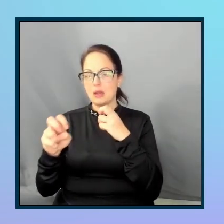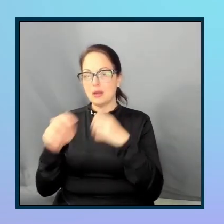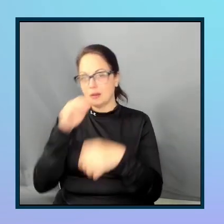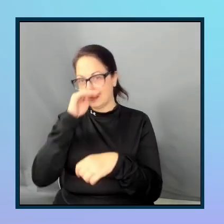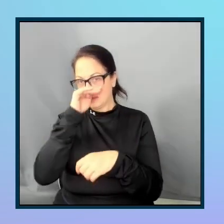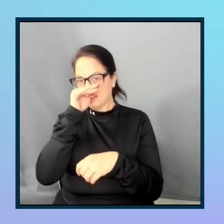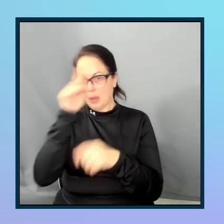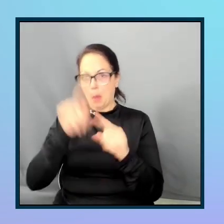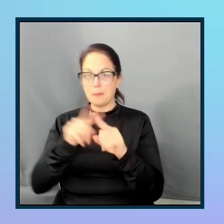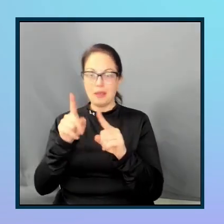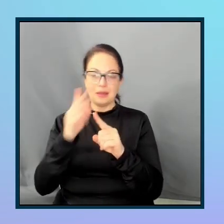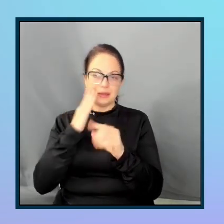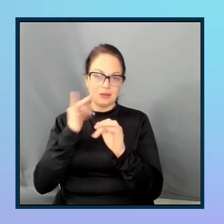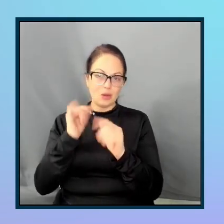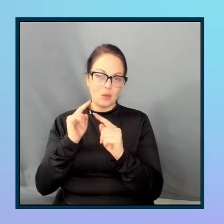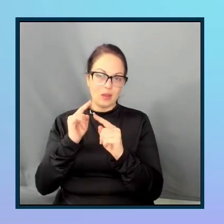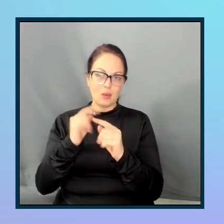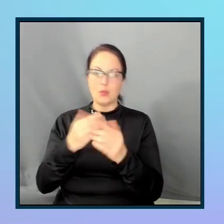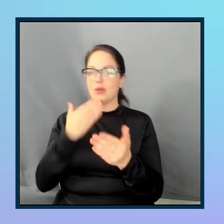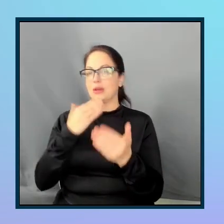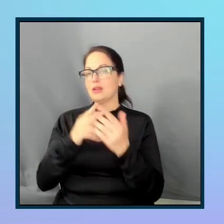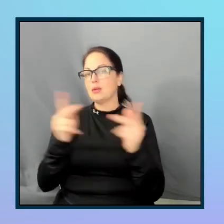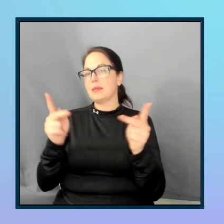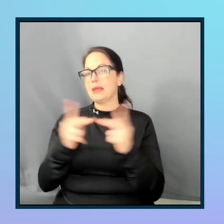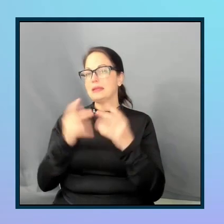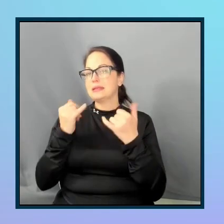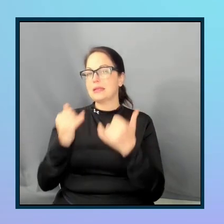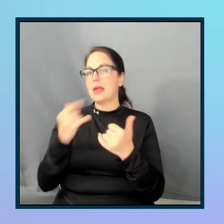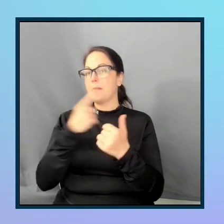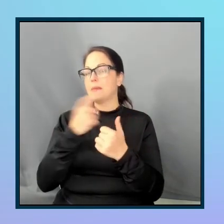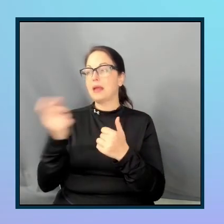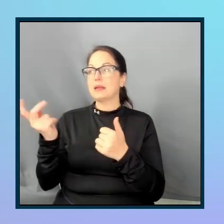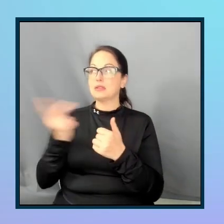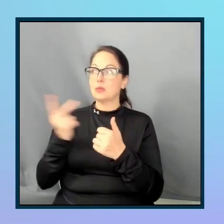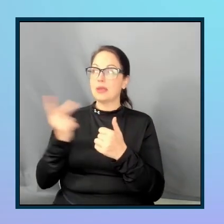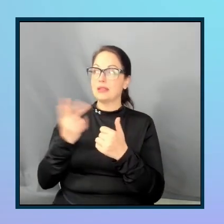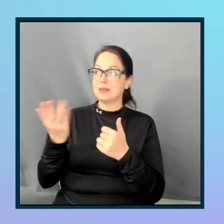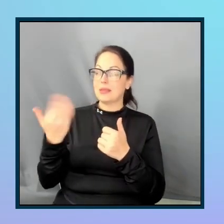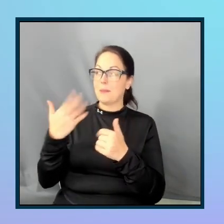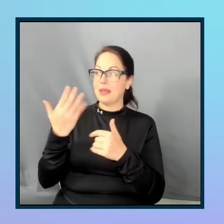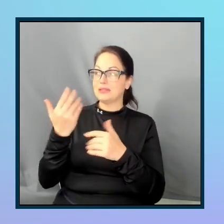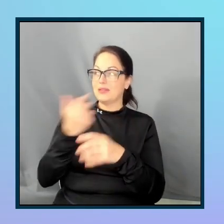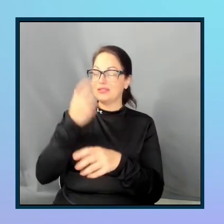but you know, we're in such a good spot now, because we've spent the last 15 years doing that work.